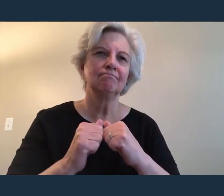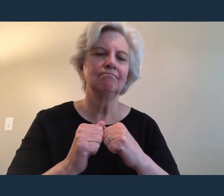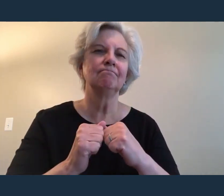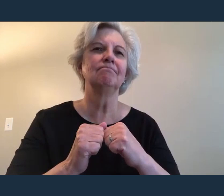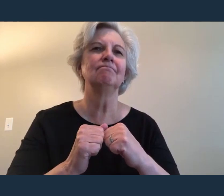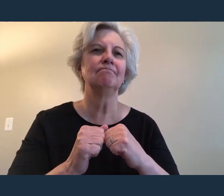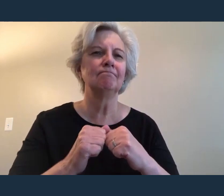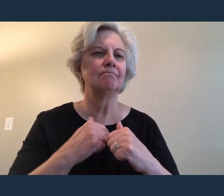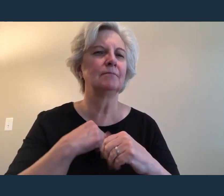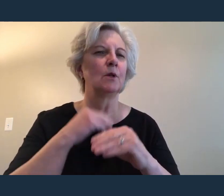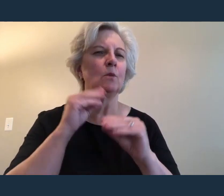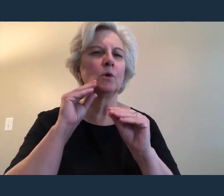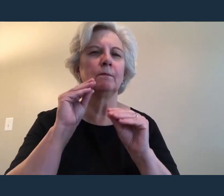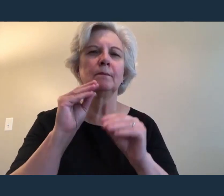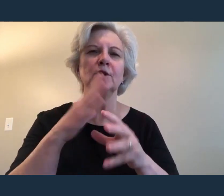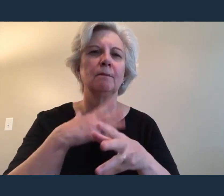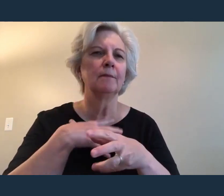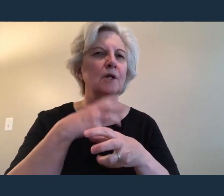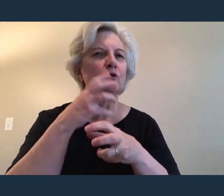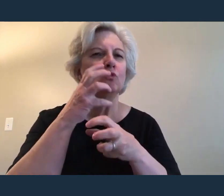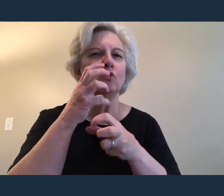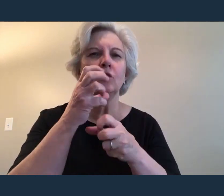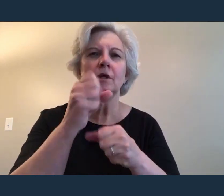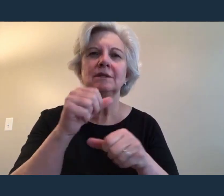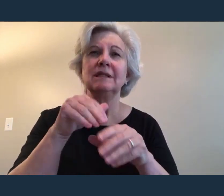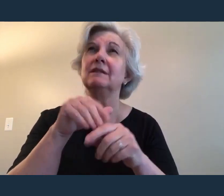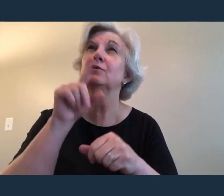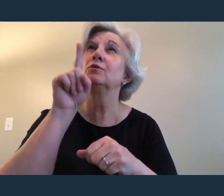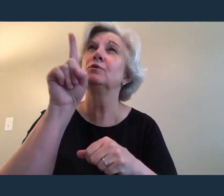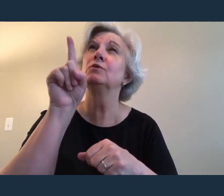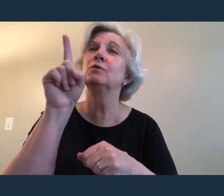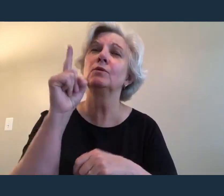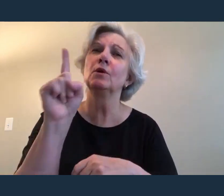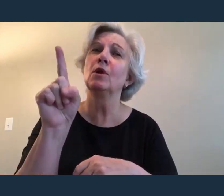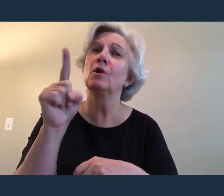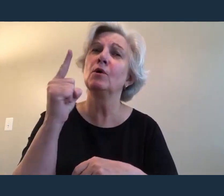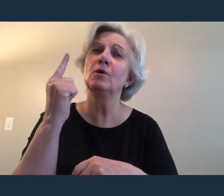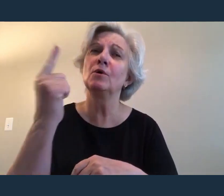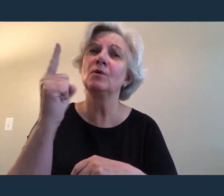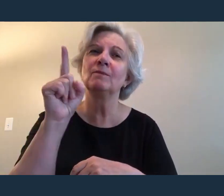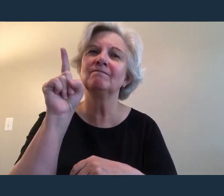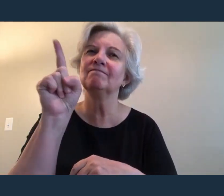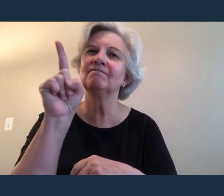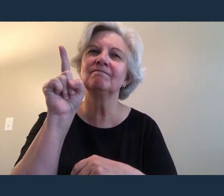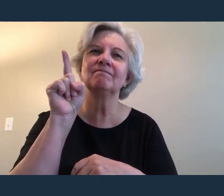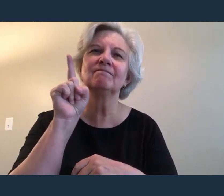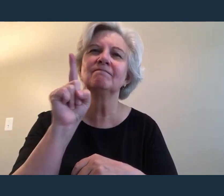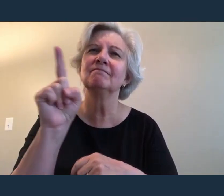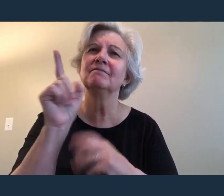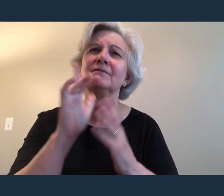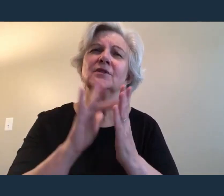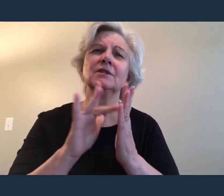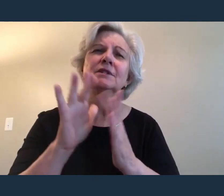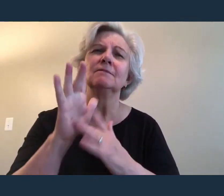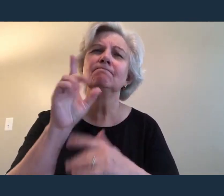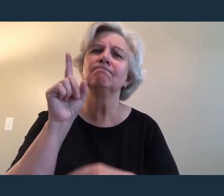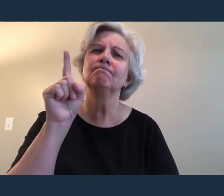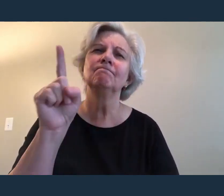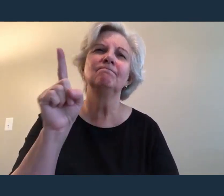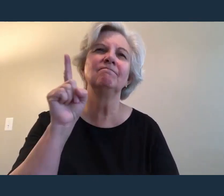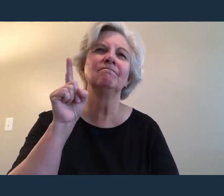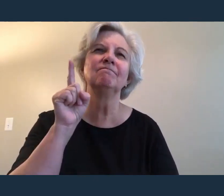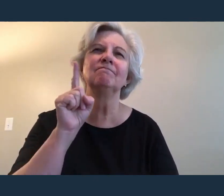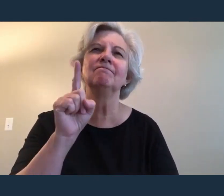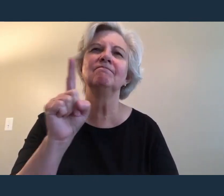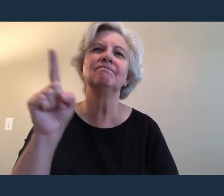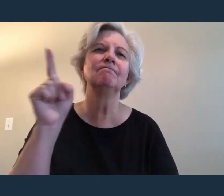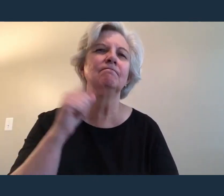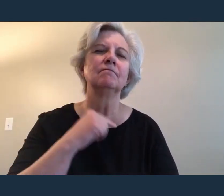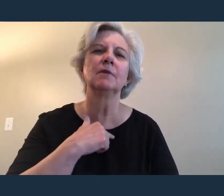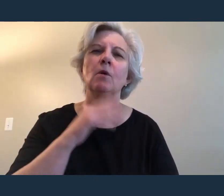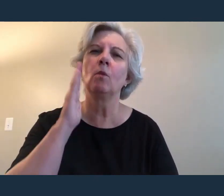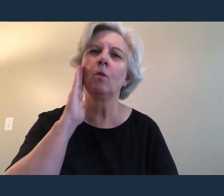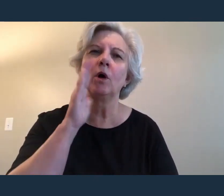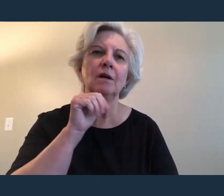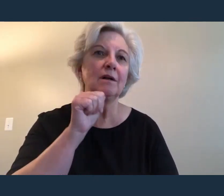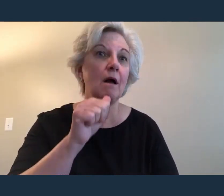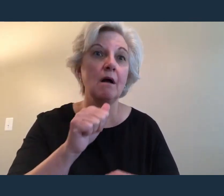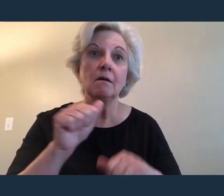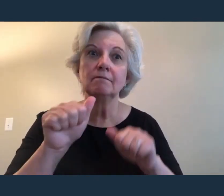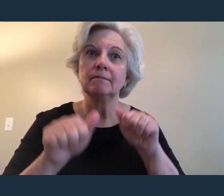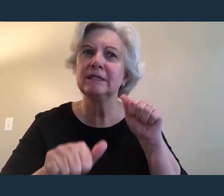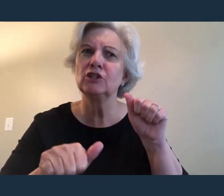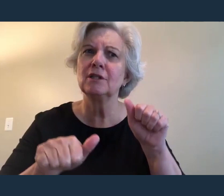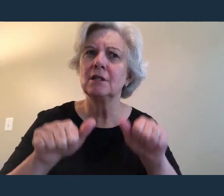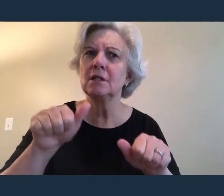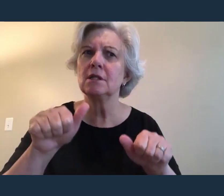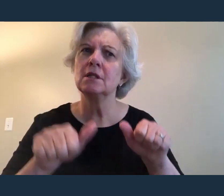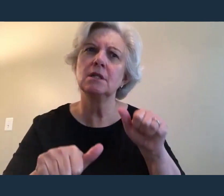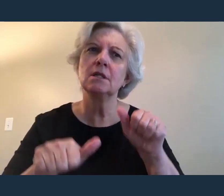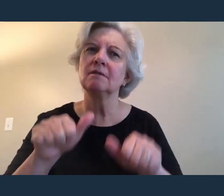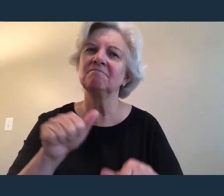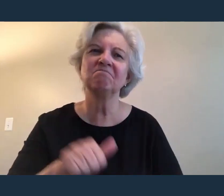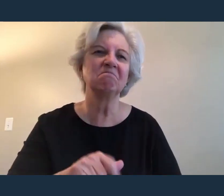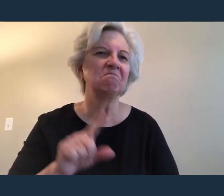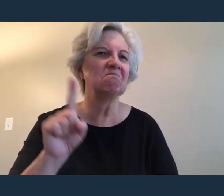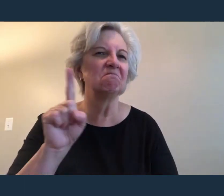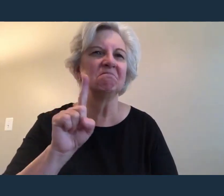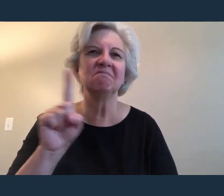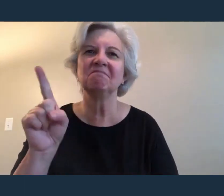I will put my trust in You alone And I will not be shaken